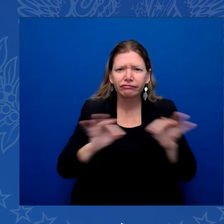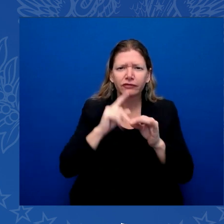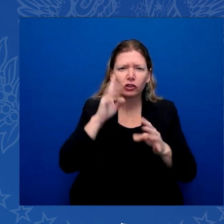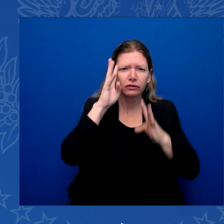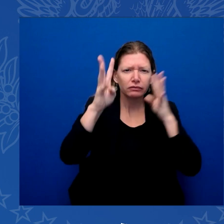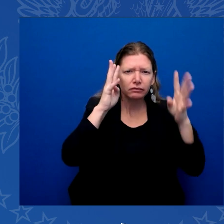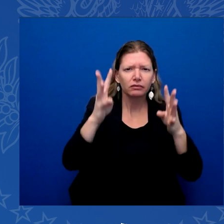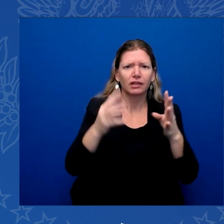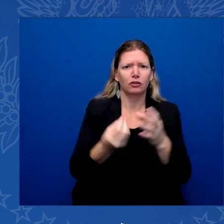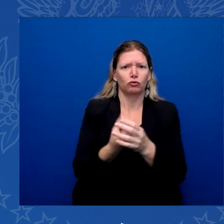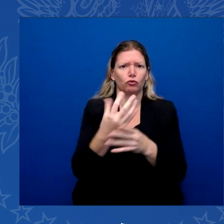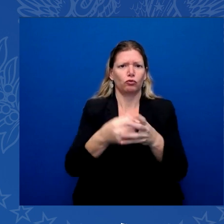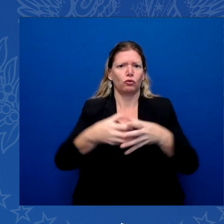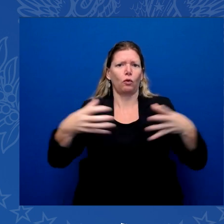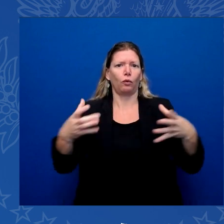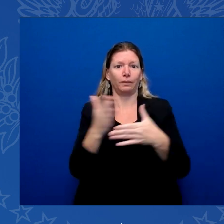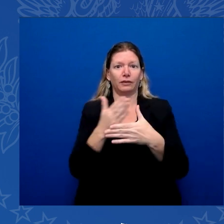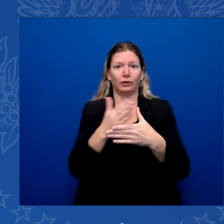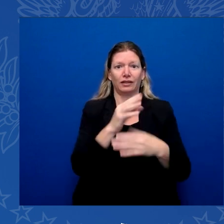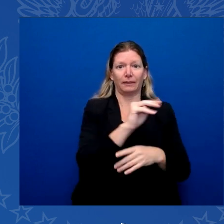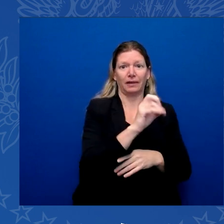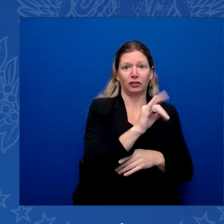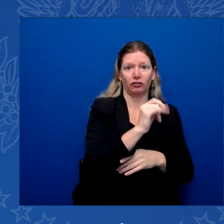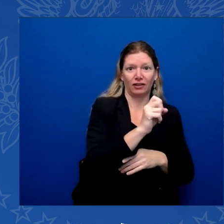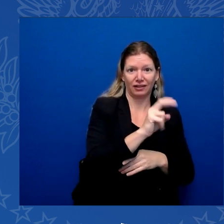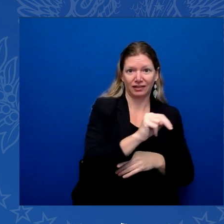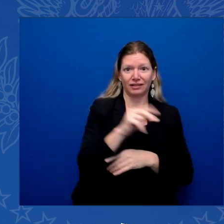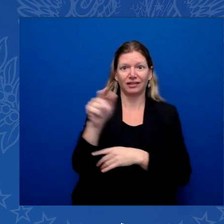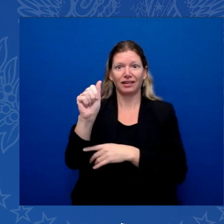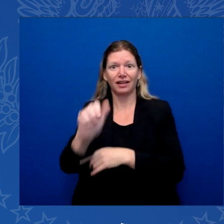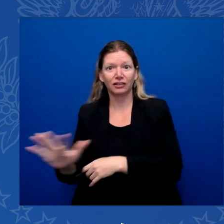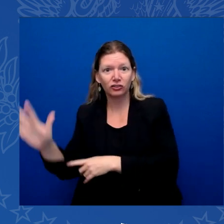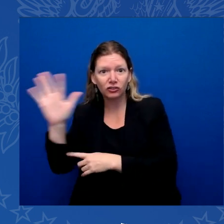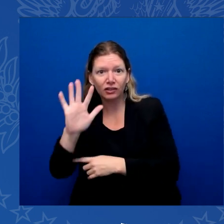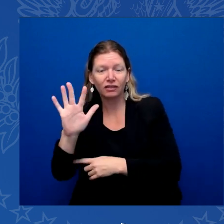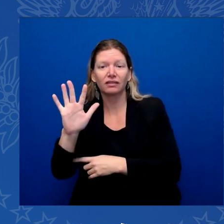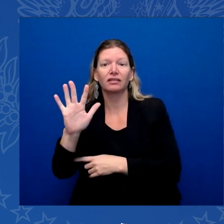Blue Raman, named after India as Nobel